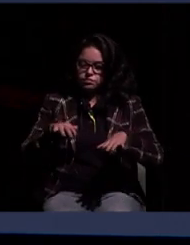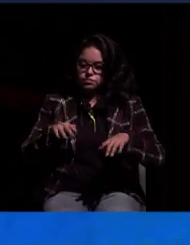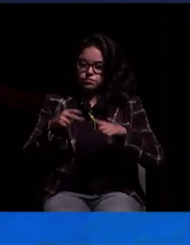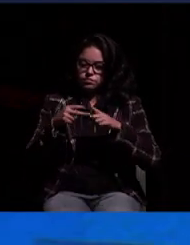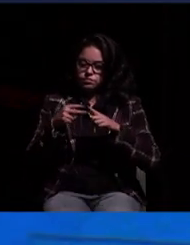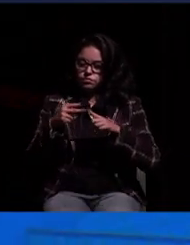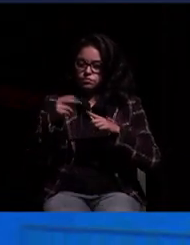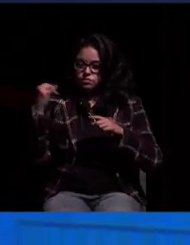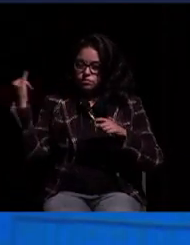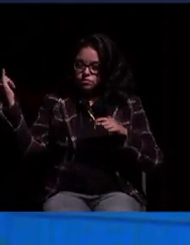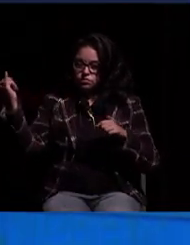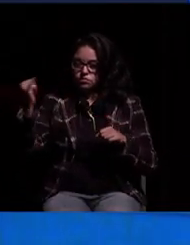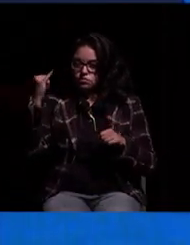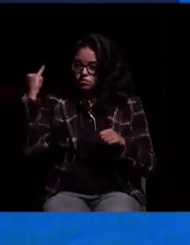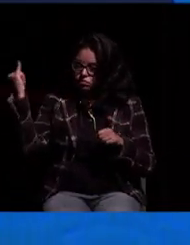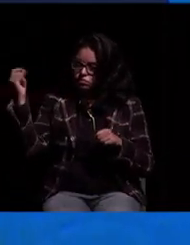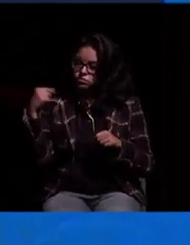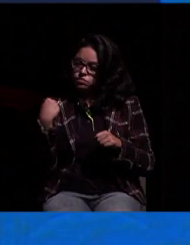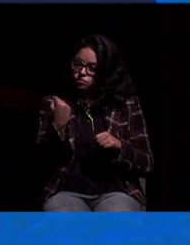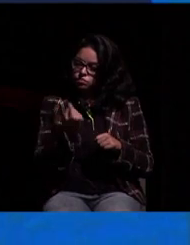that for us in anthropology and ethnography